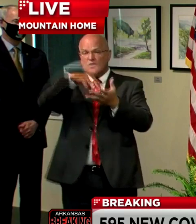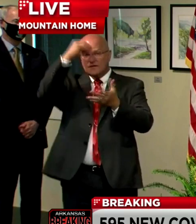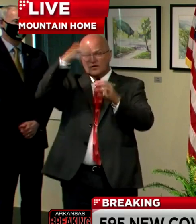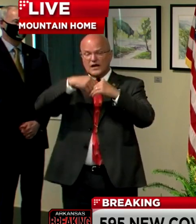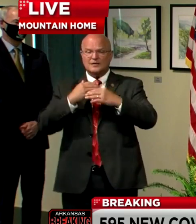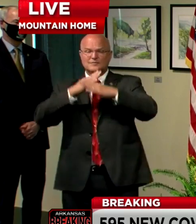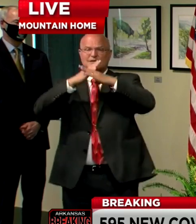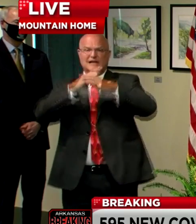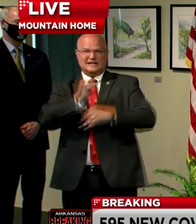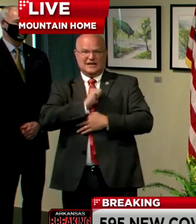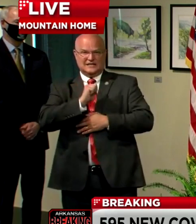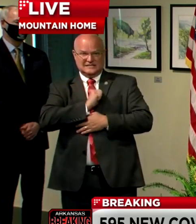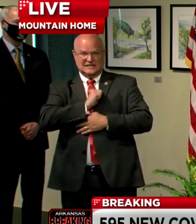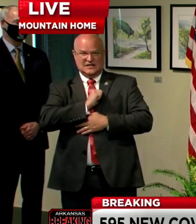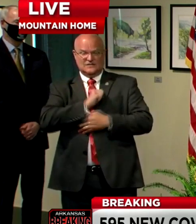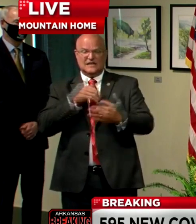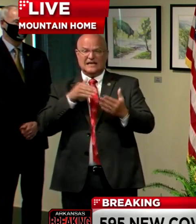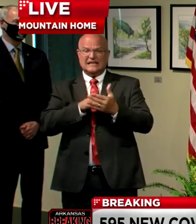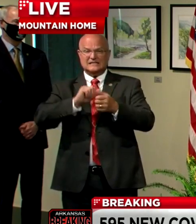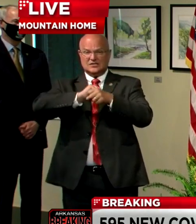NUMBER OF CASES AND DEATHS IN